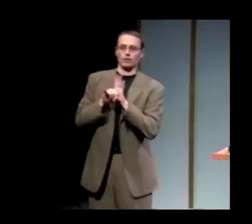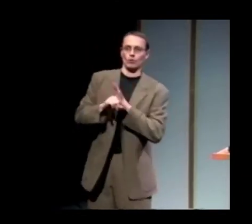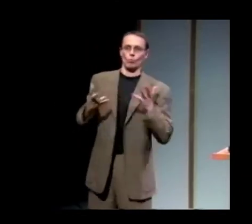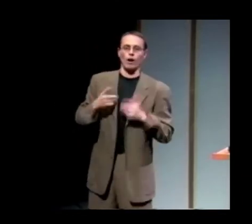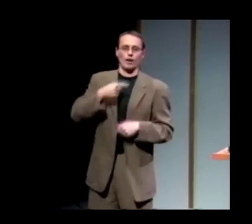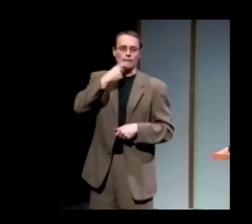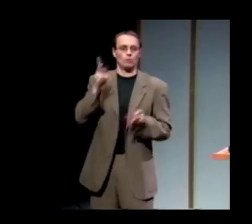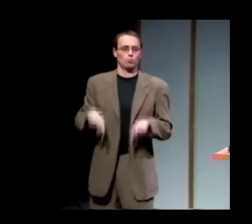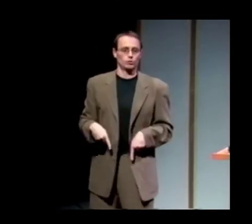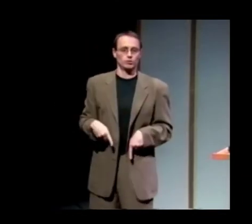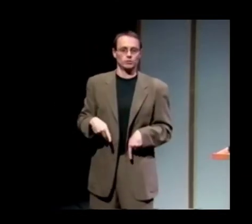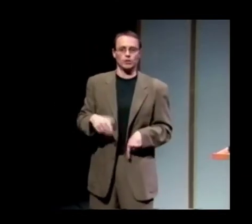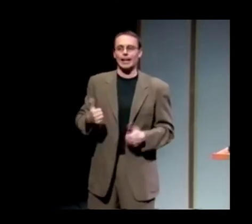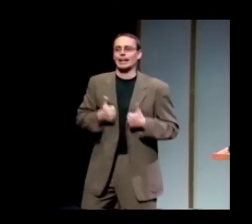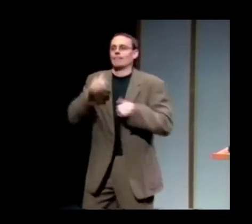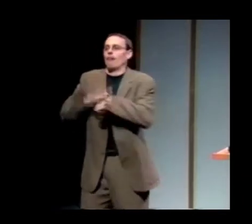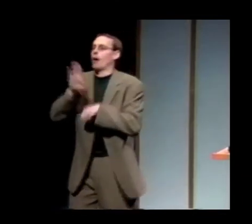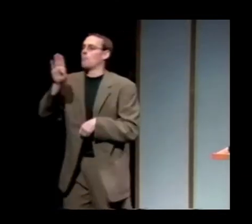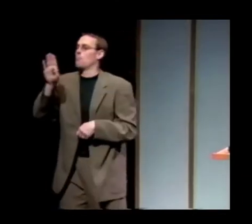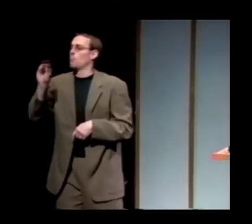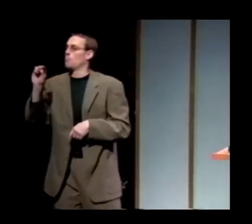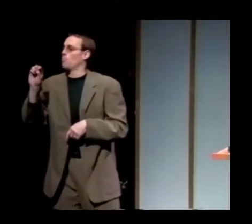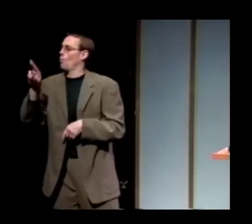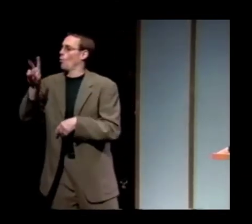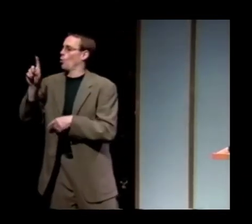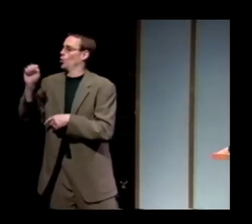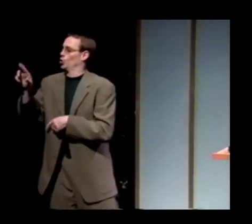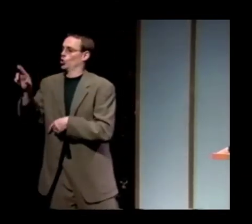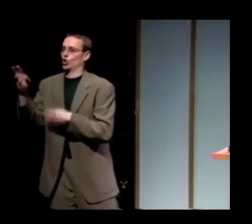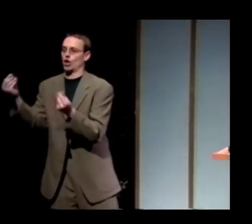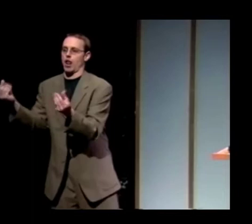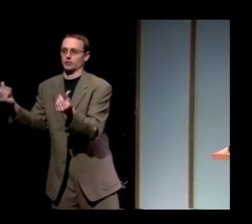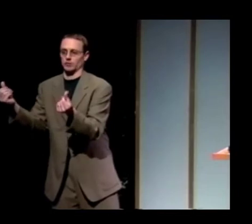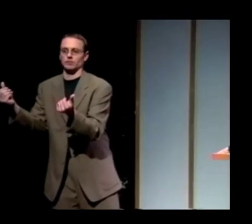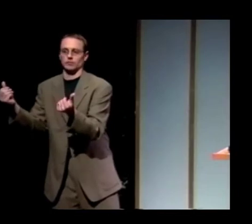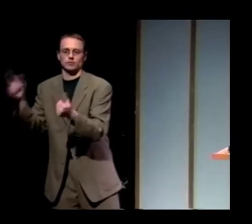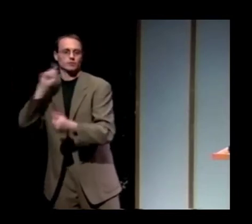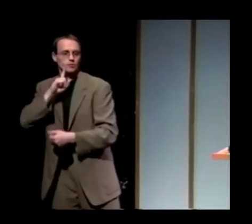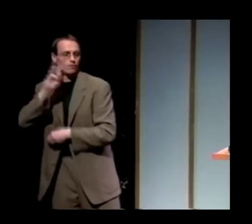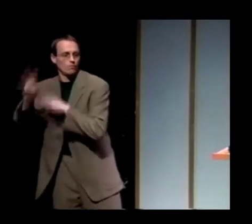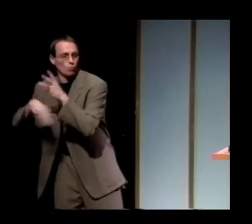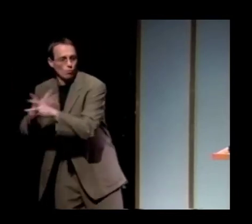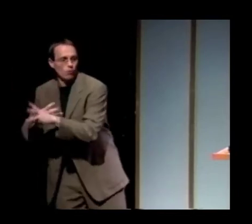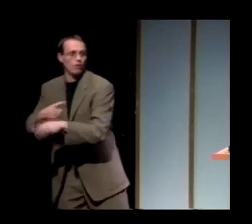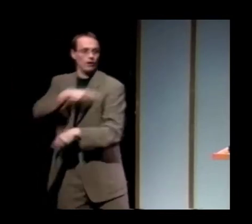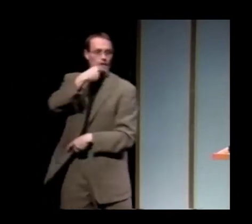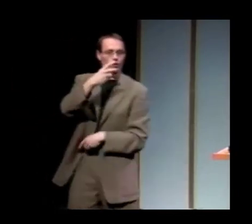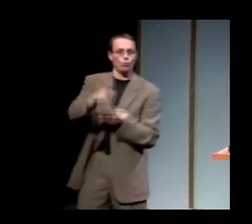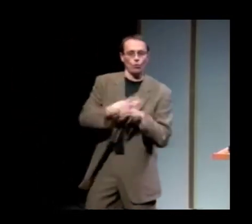SO NOW I IDENTIFY MYSELF AS A HEARING PERSON.